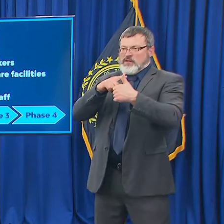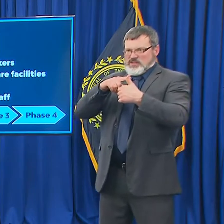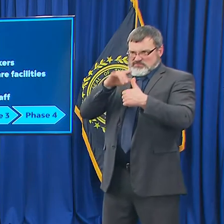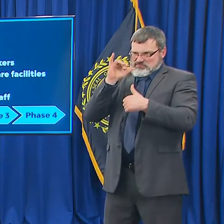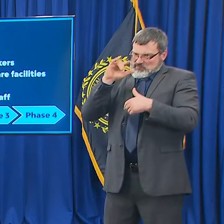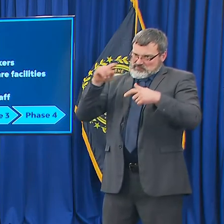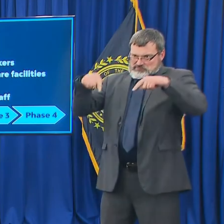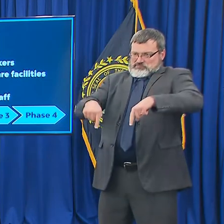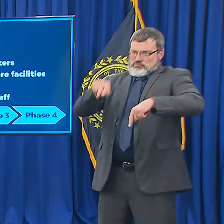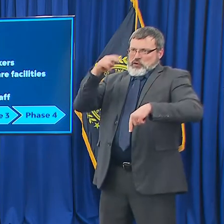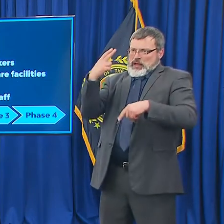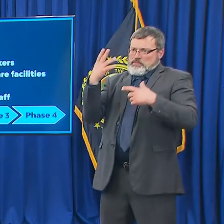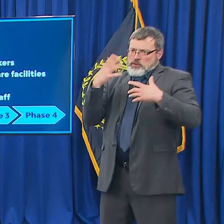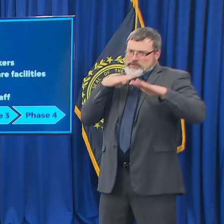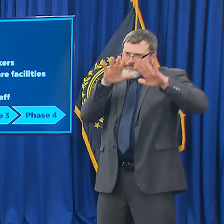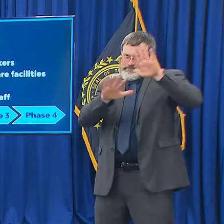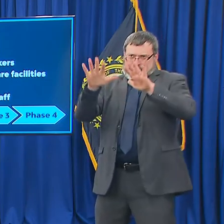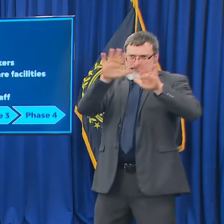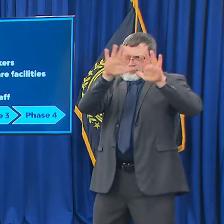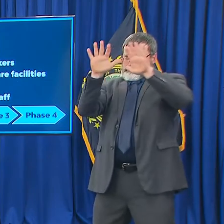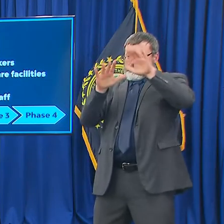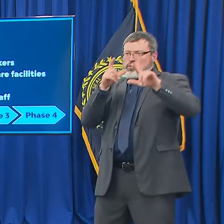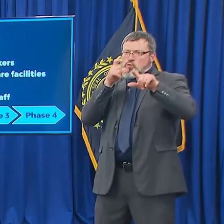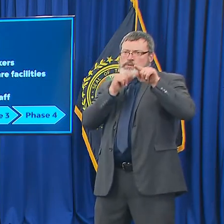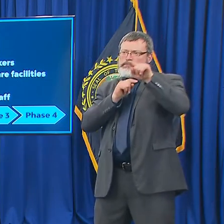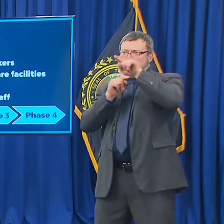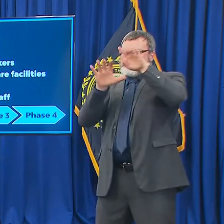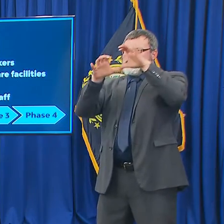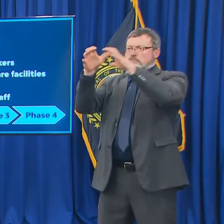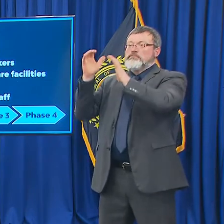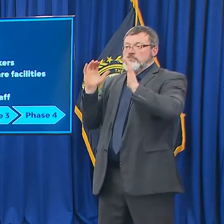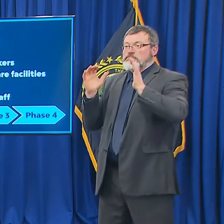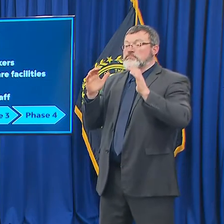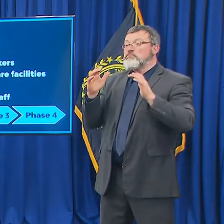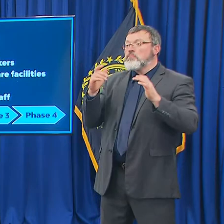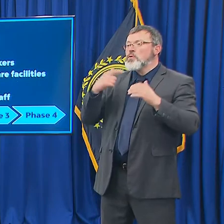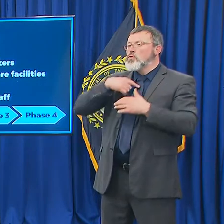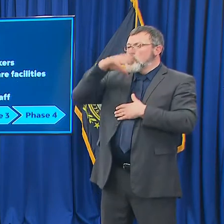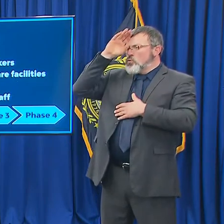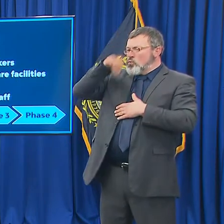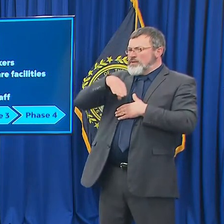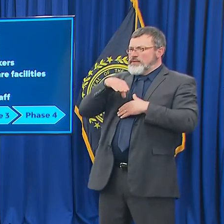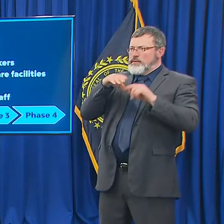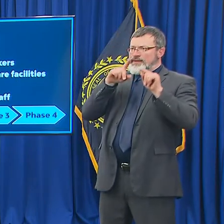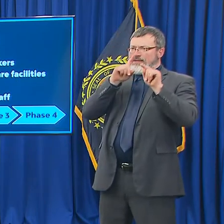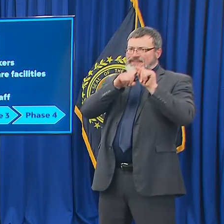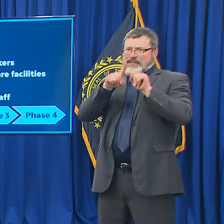We receive and then the next slide.